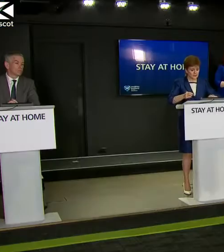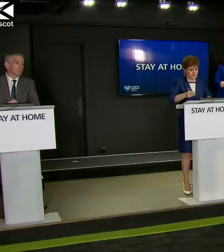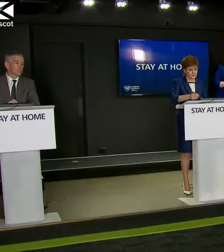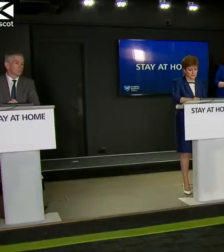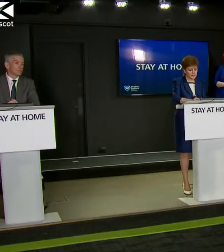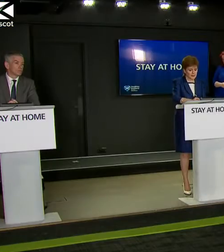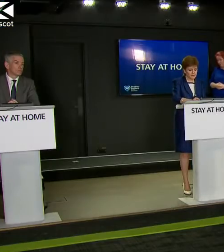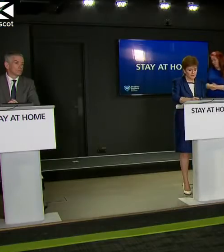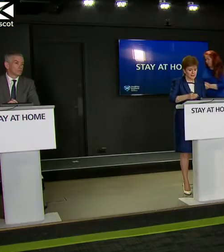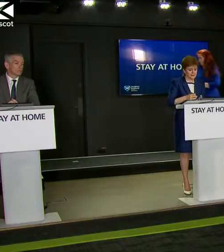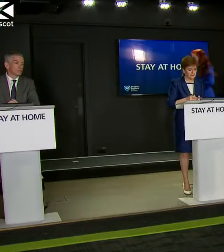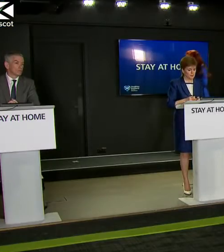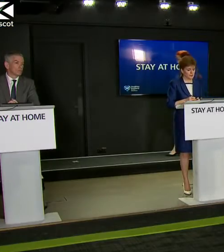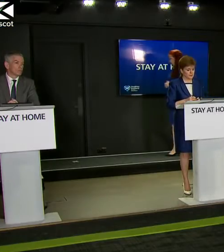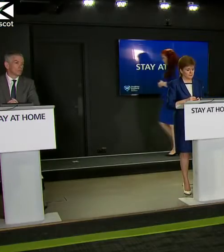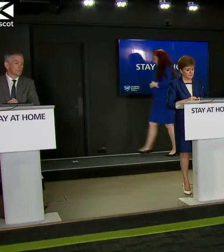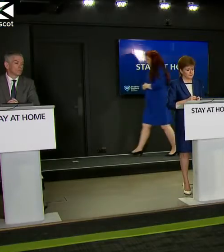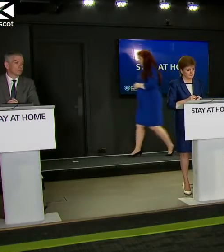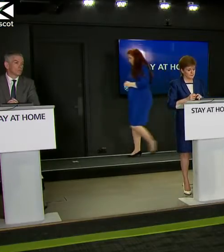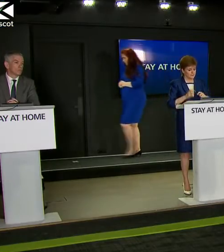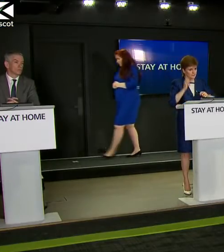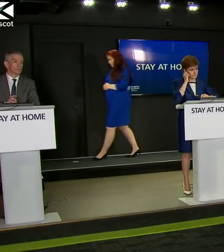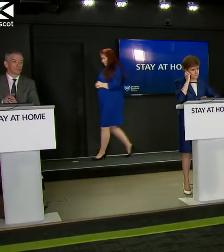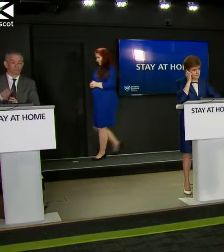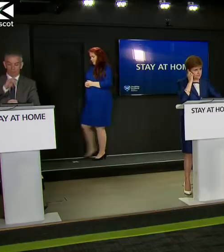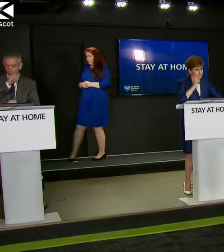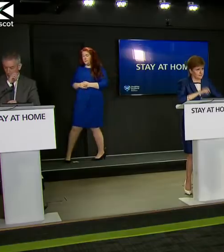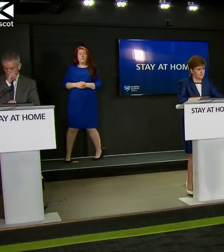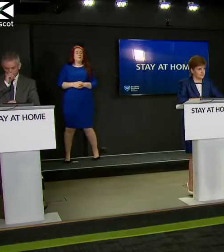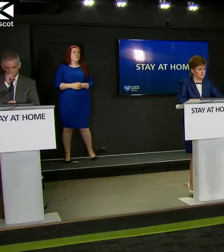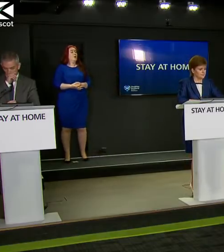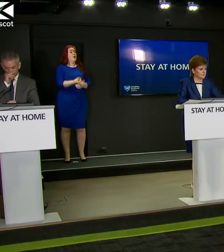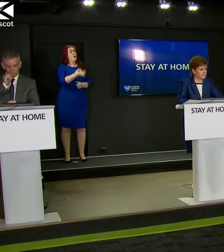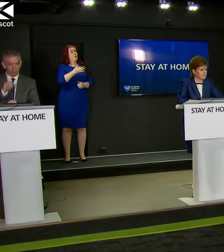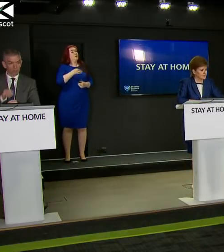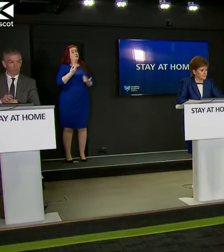Peter MacMahon from ITV Border.